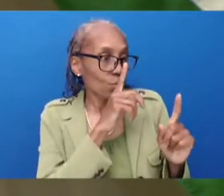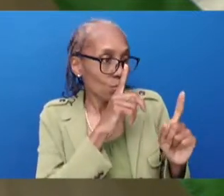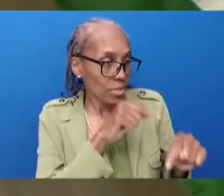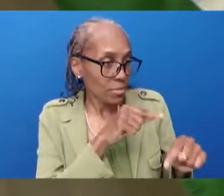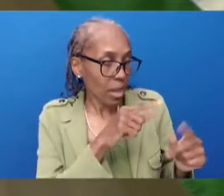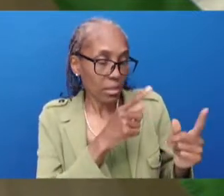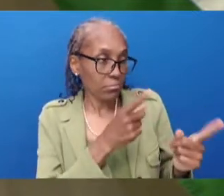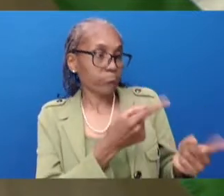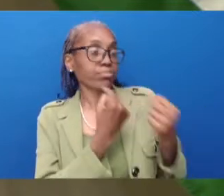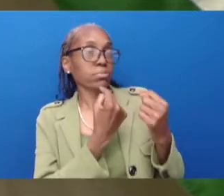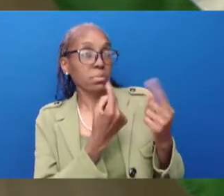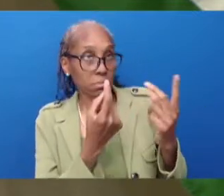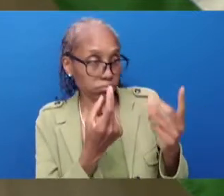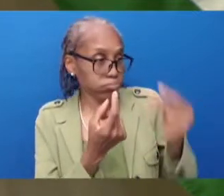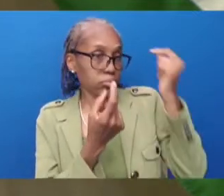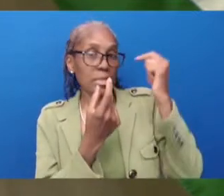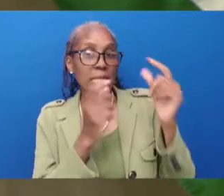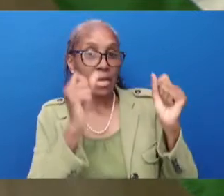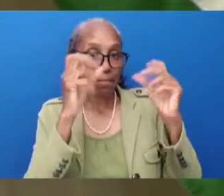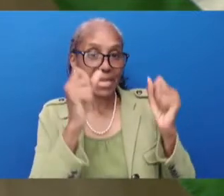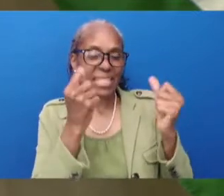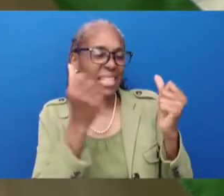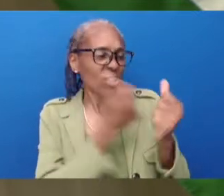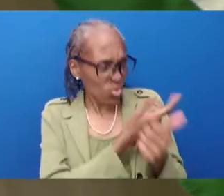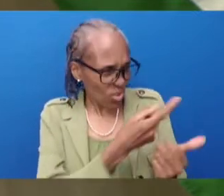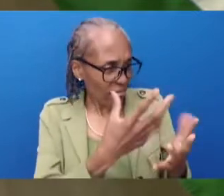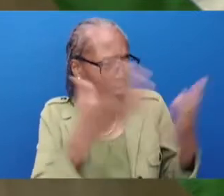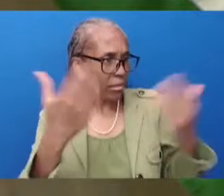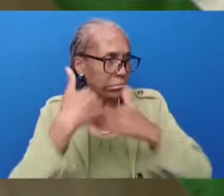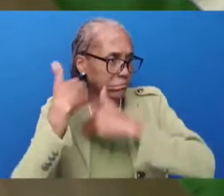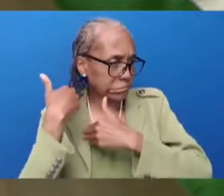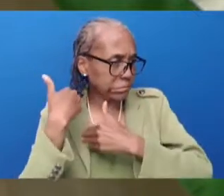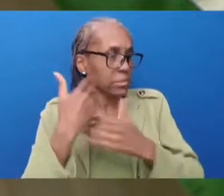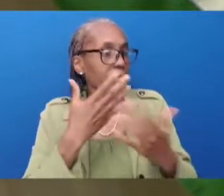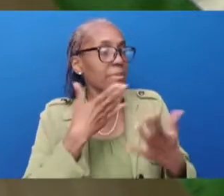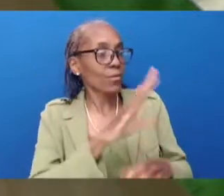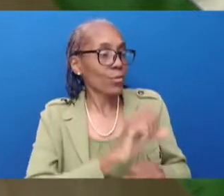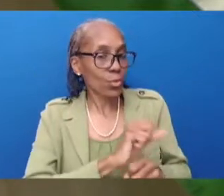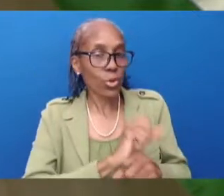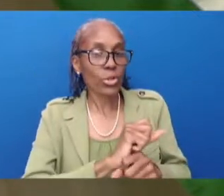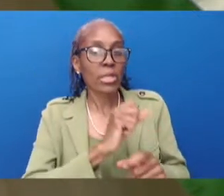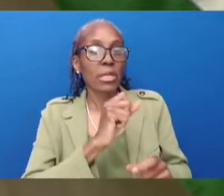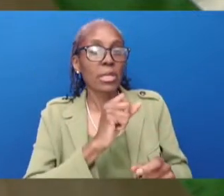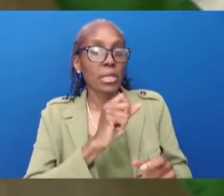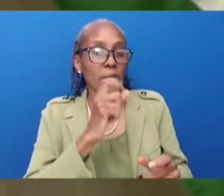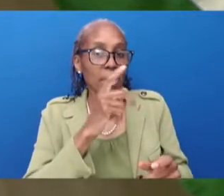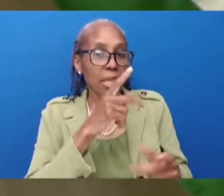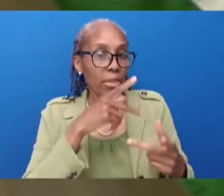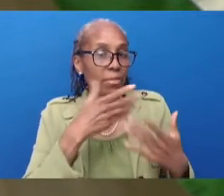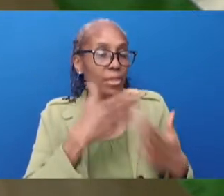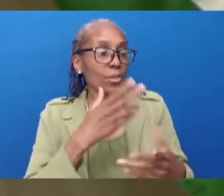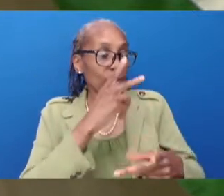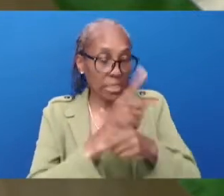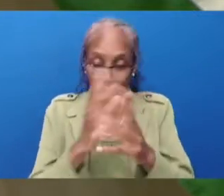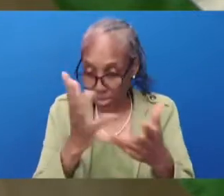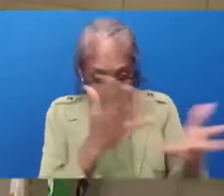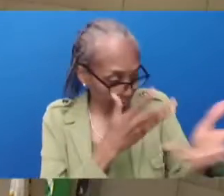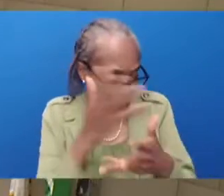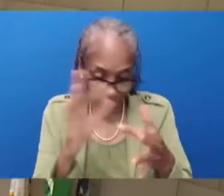GET IN TOUCH WITH YOU FOR ANYTHING, YOU GUYS RESPOND TO ME SO QUICKLY, I'M AMAZED BY THAT,